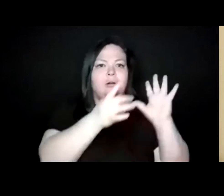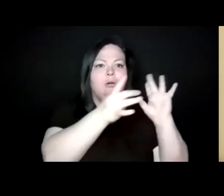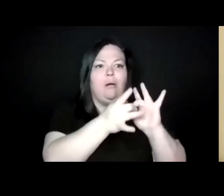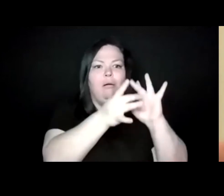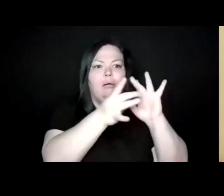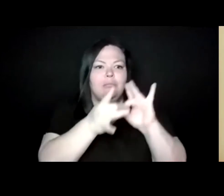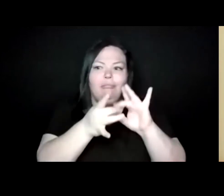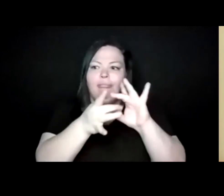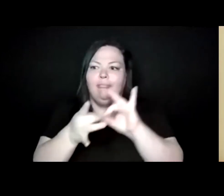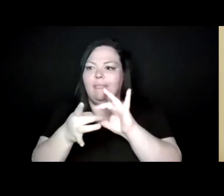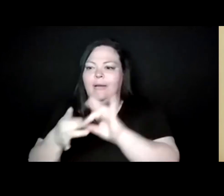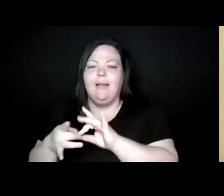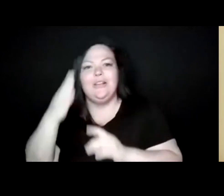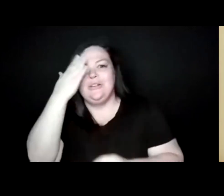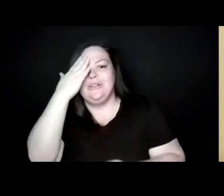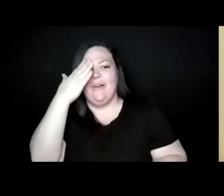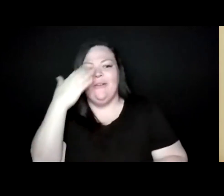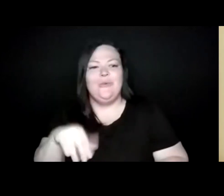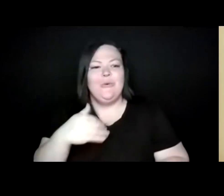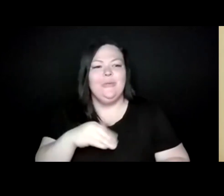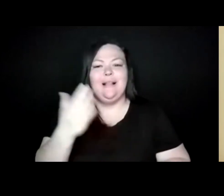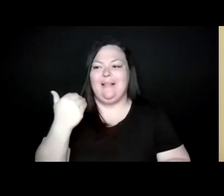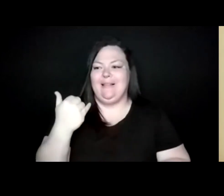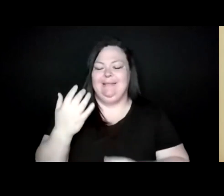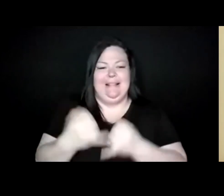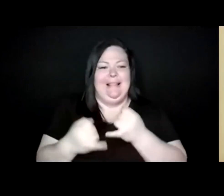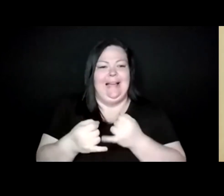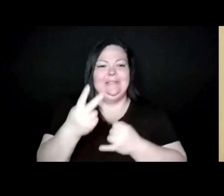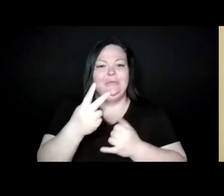Like Pamela was pointing out there's these last few poems, like, kind of make you hungry,